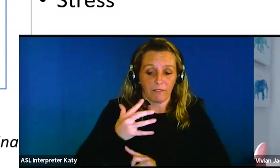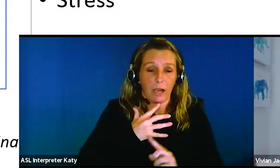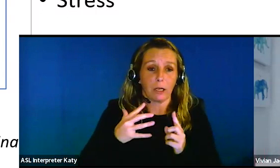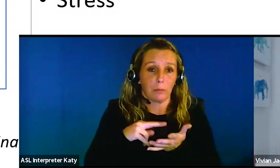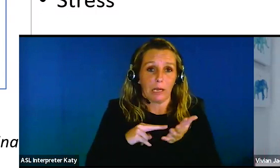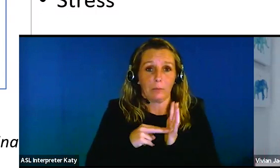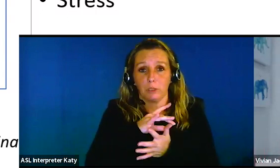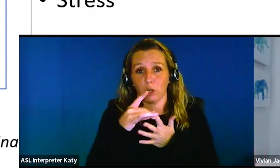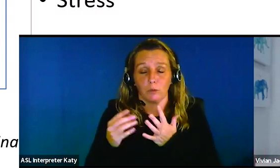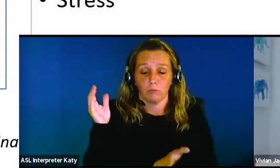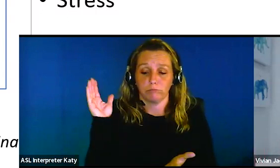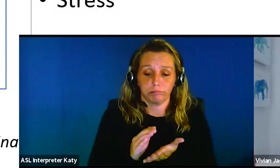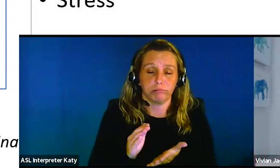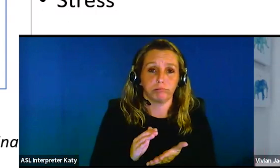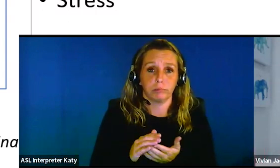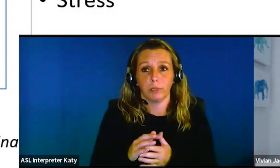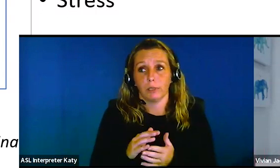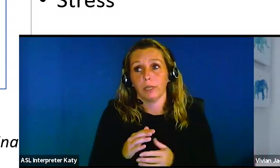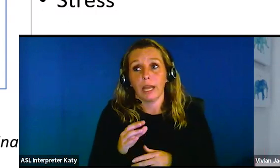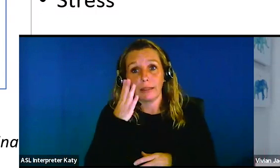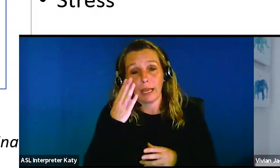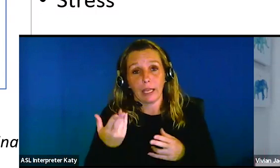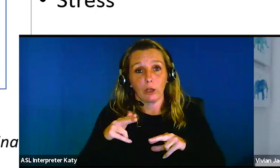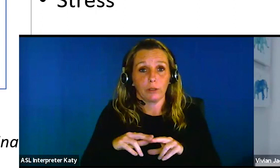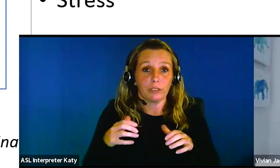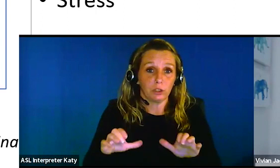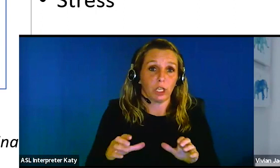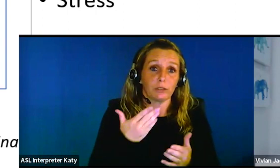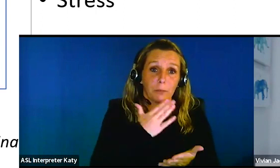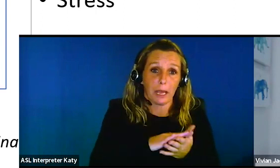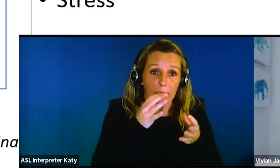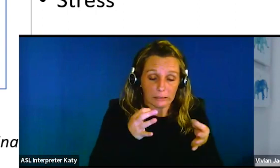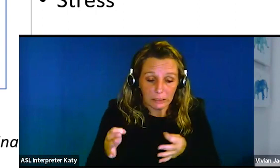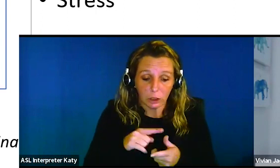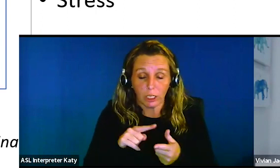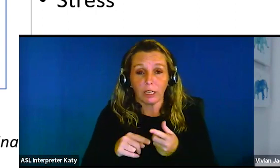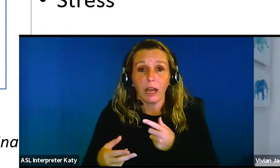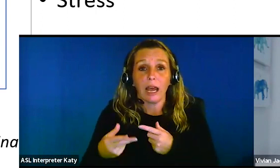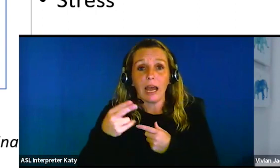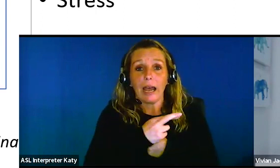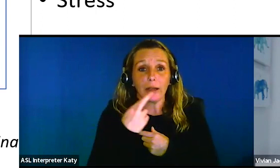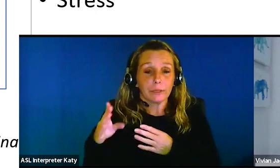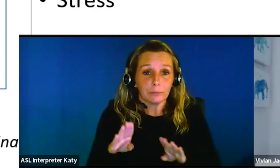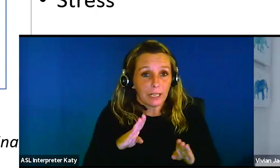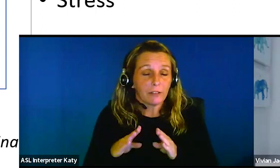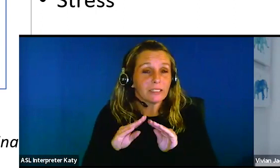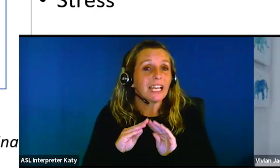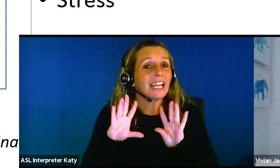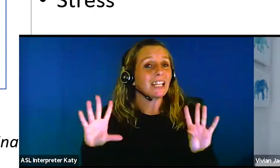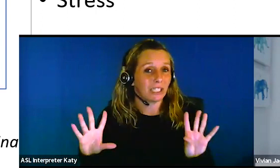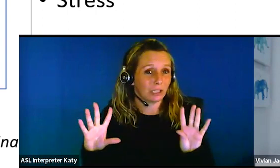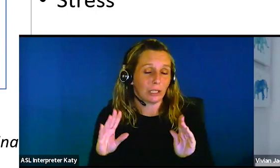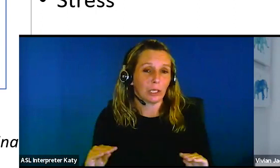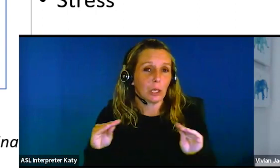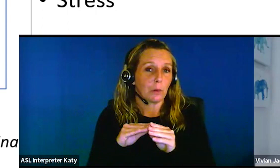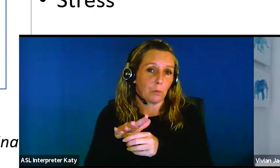The risk of poor choices, the risk of high risk behaviors, and clearly more stress.